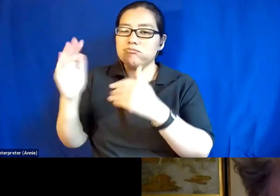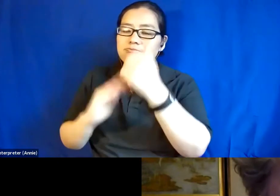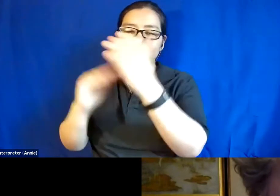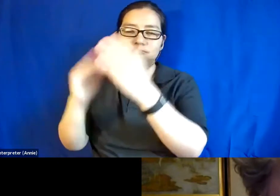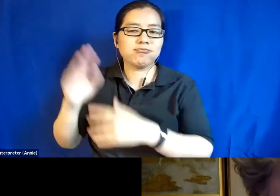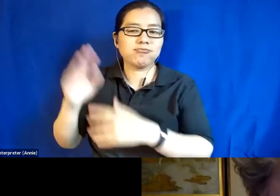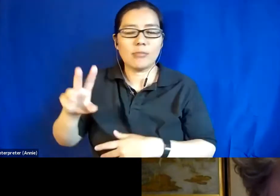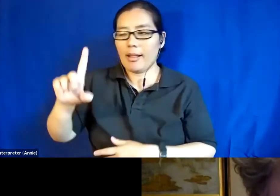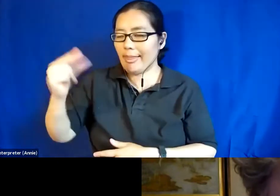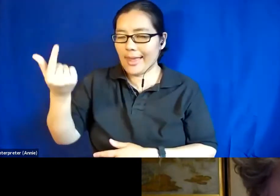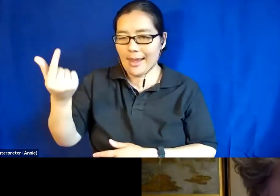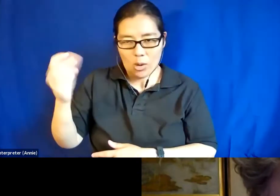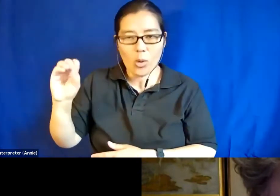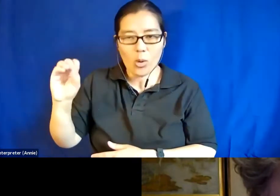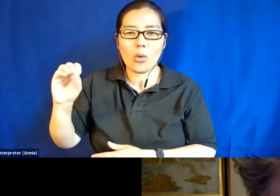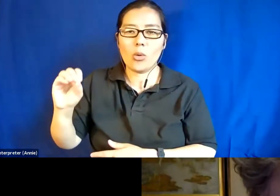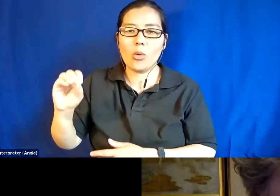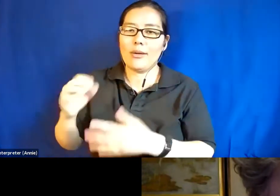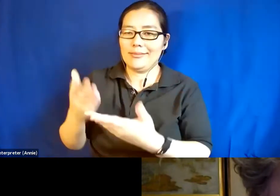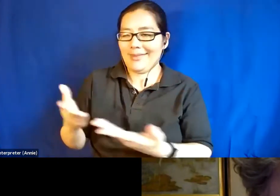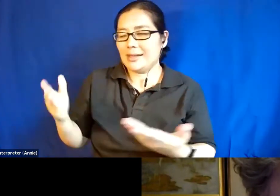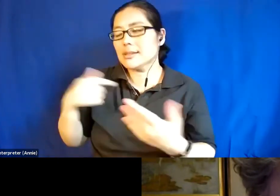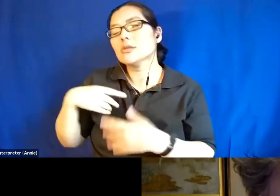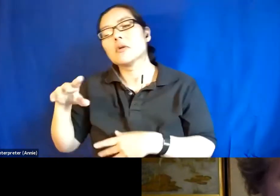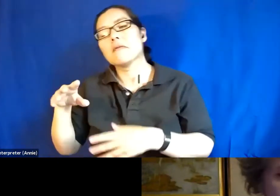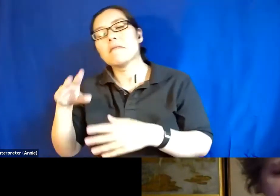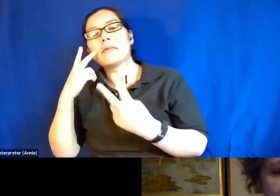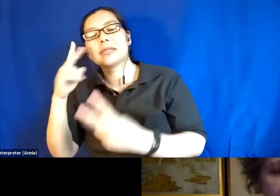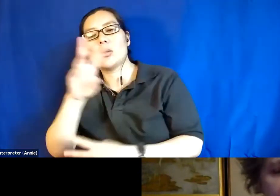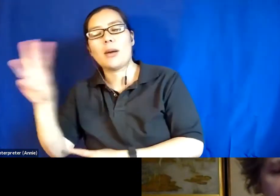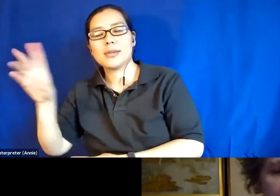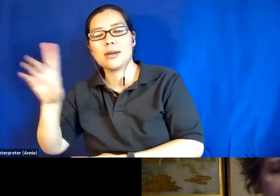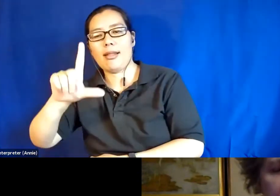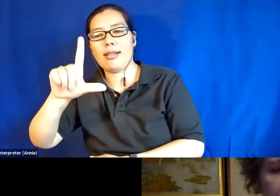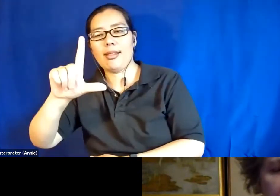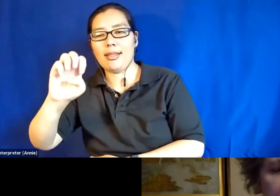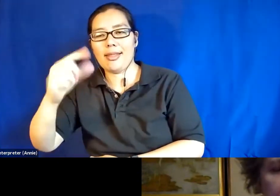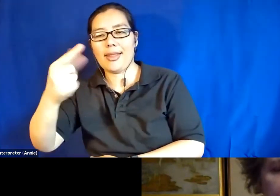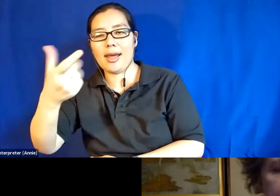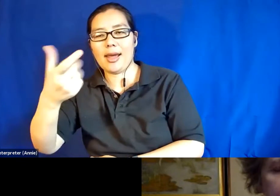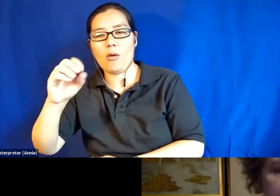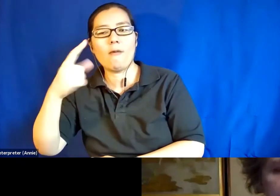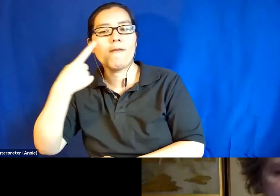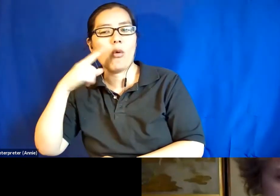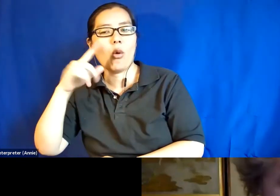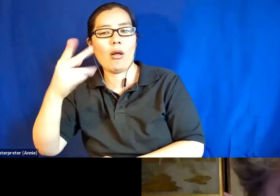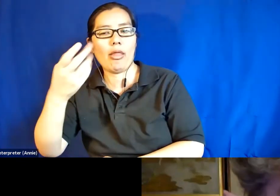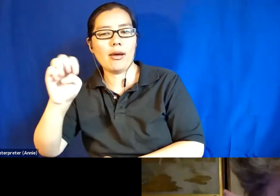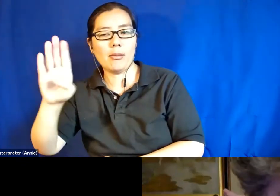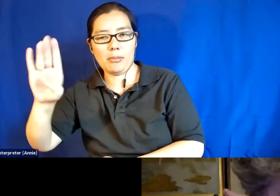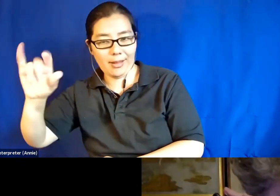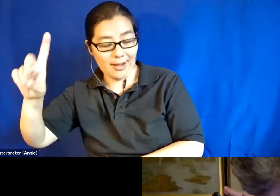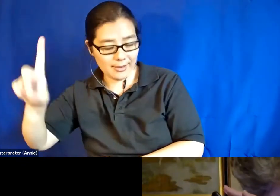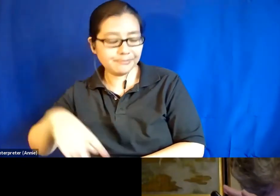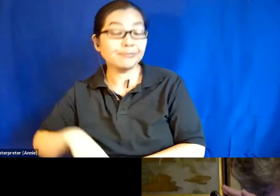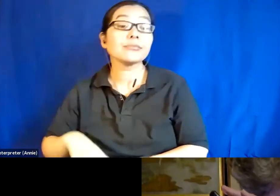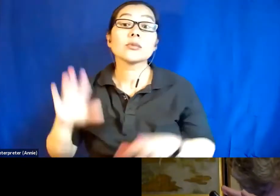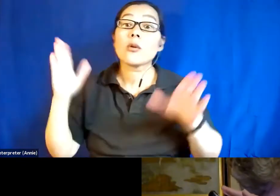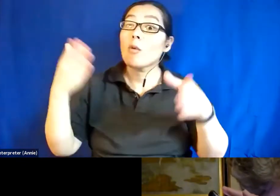for the blind.com. The project I'd be discussing today is a motion